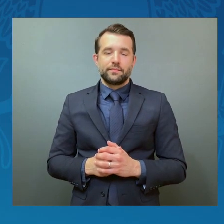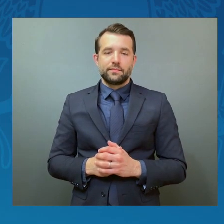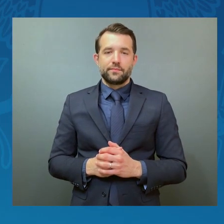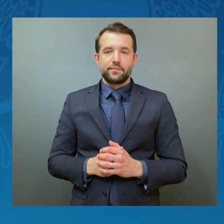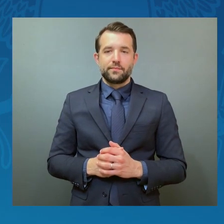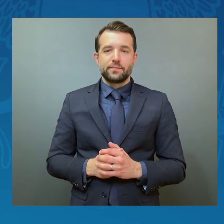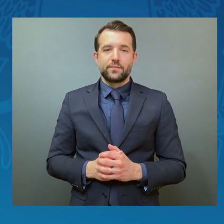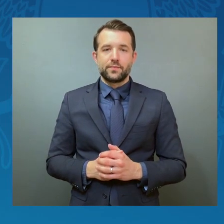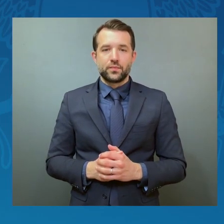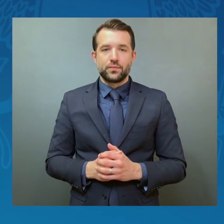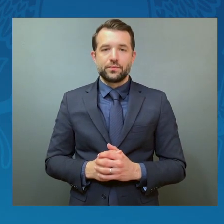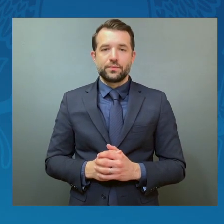Secretary Becerra: Good afternoon.